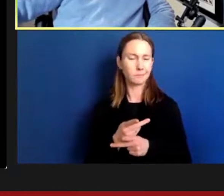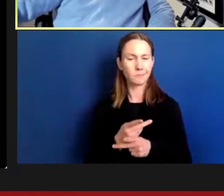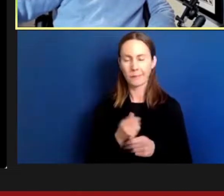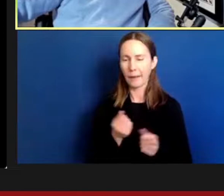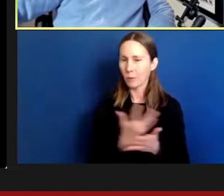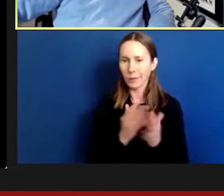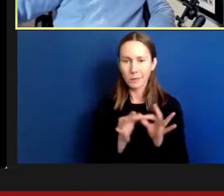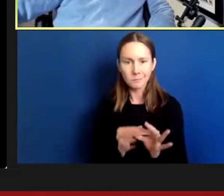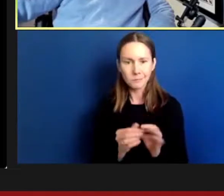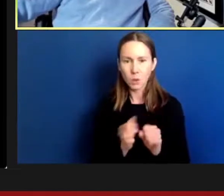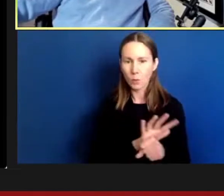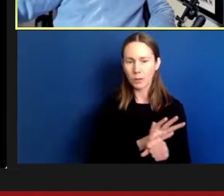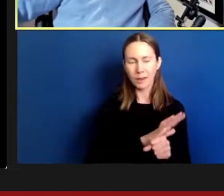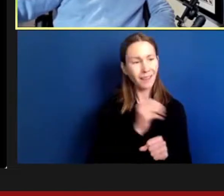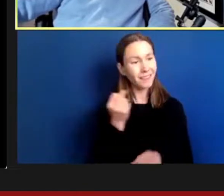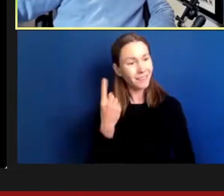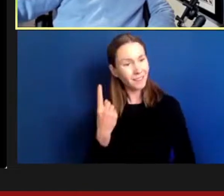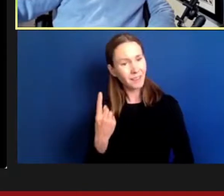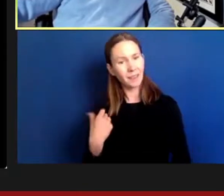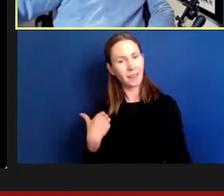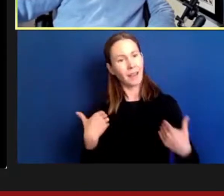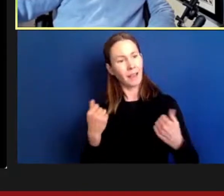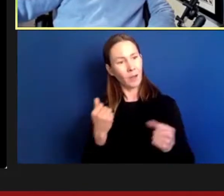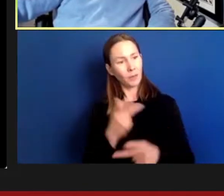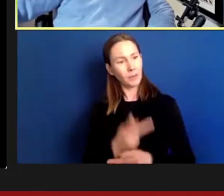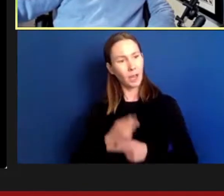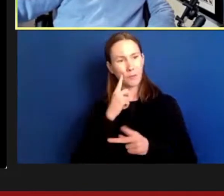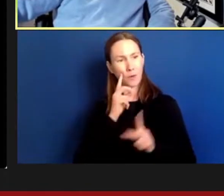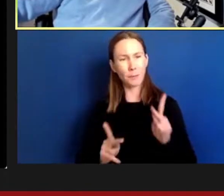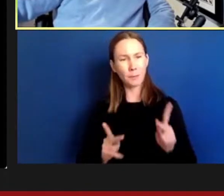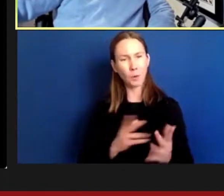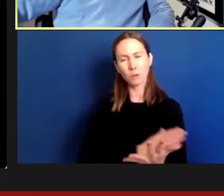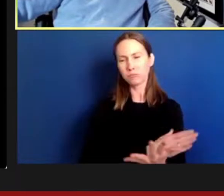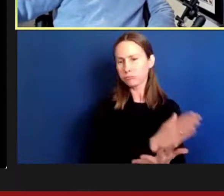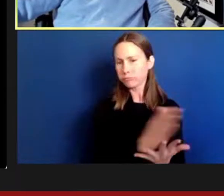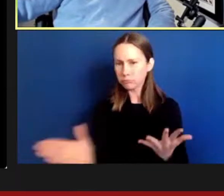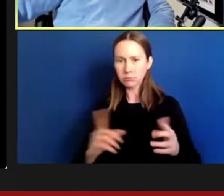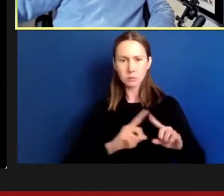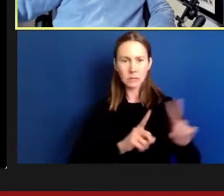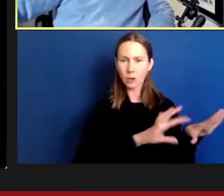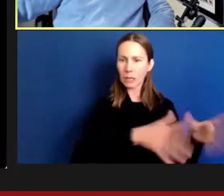barriers to healthcare for people across all categories of disabilities, and addressing